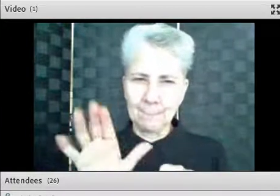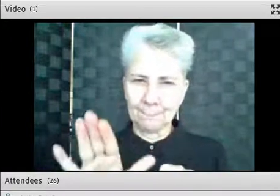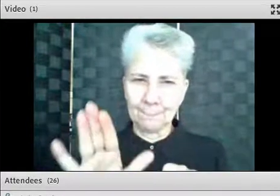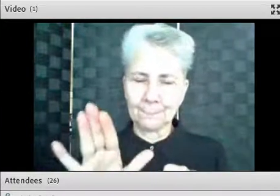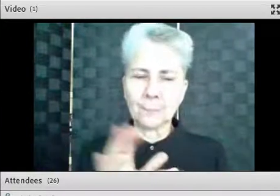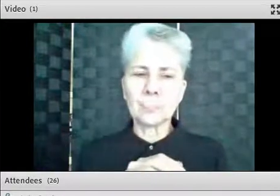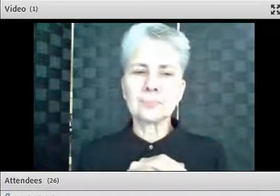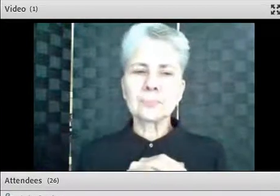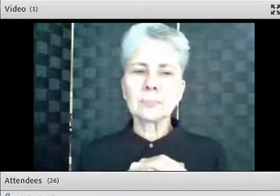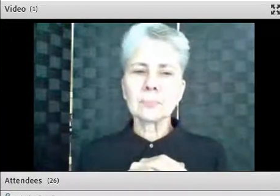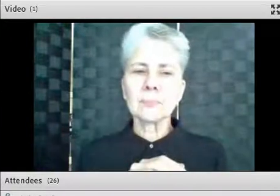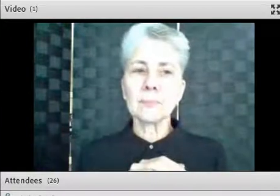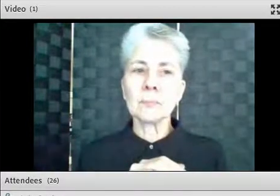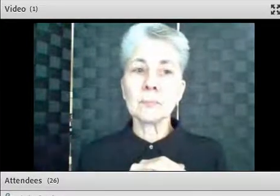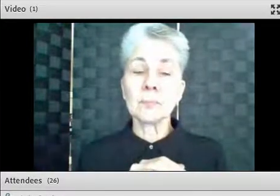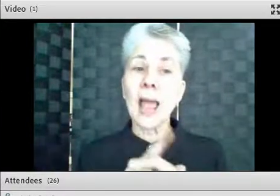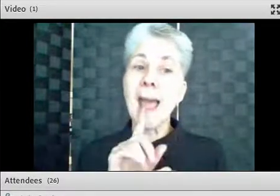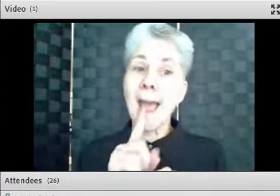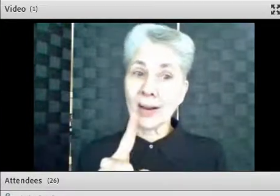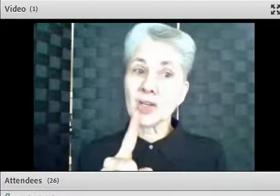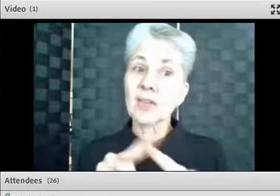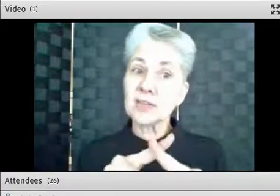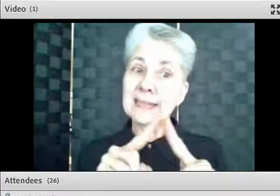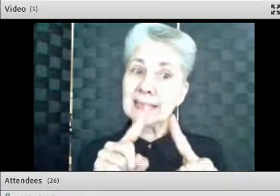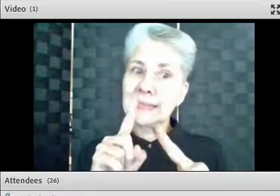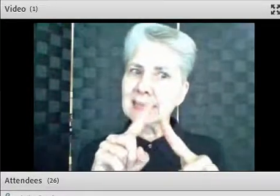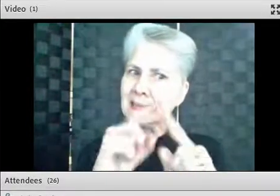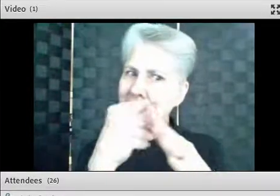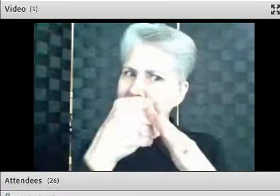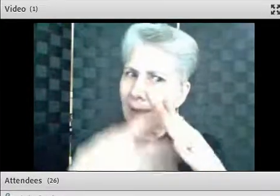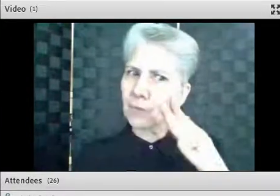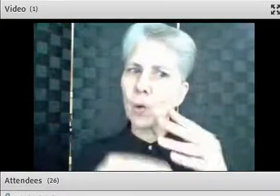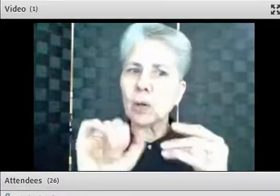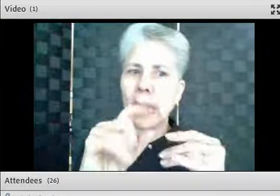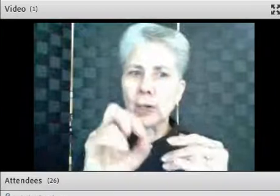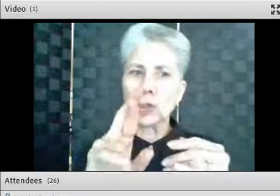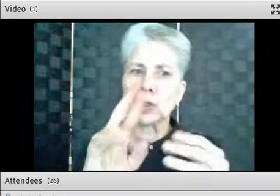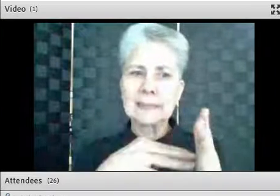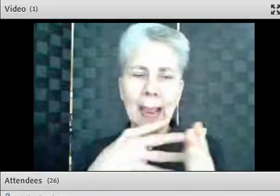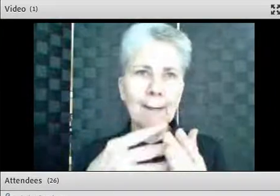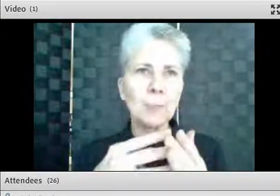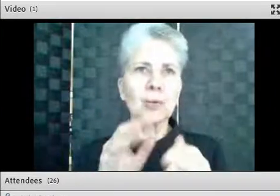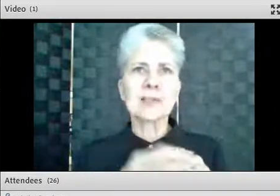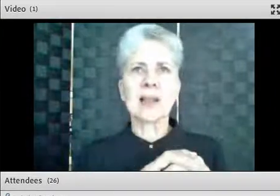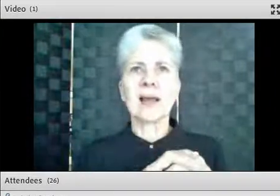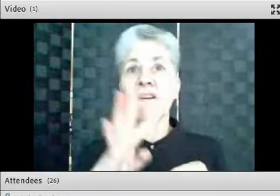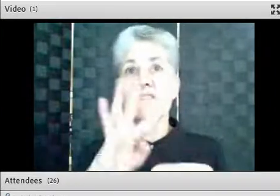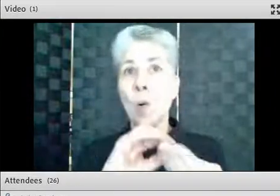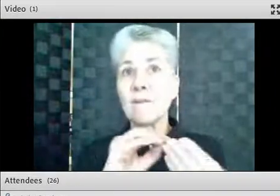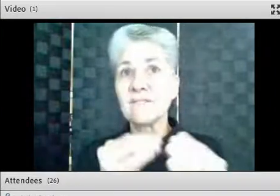Believe it or not, there's multiple Cutter tables. There's, like, the Cutter, like, four-figure table.